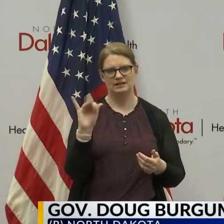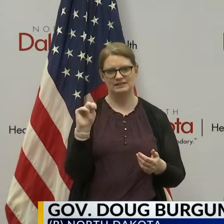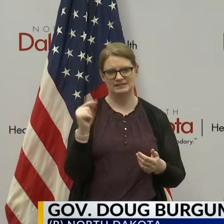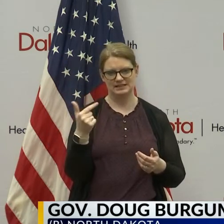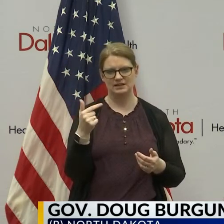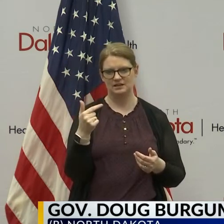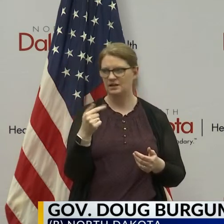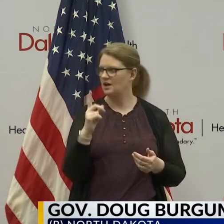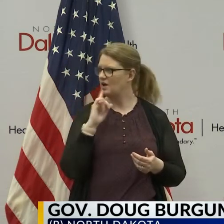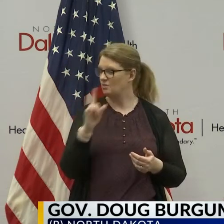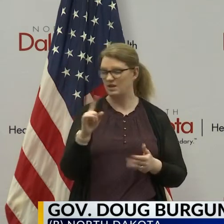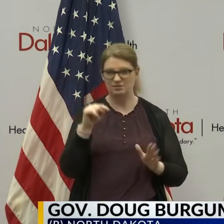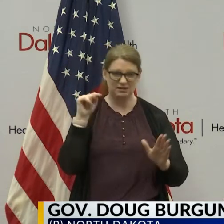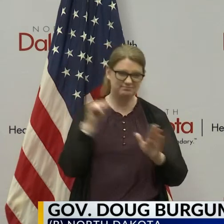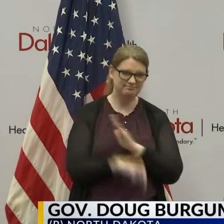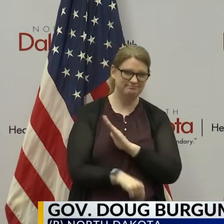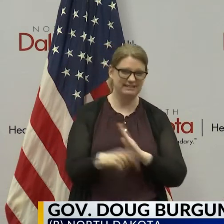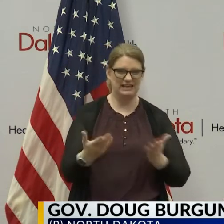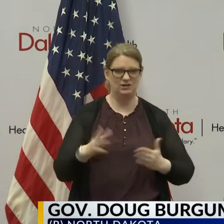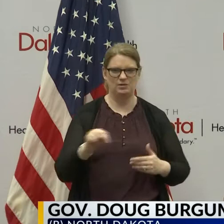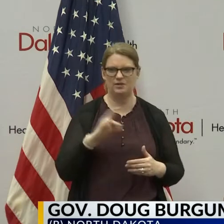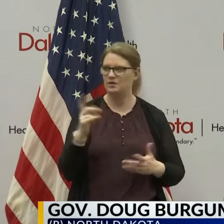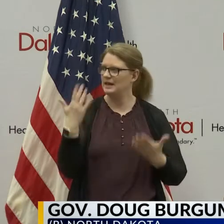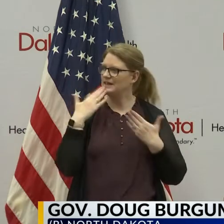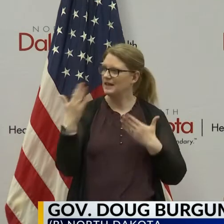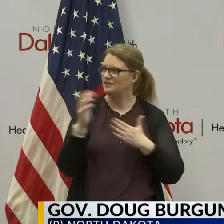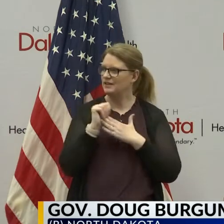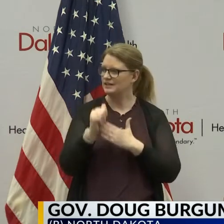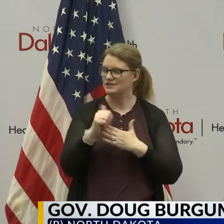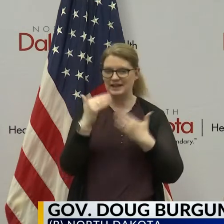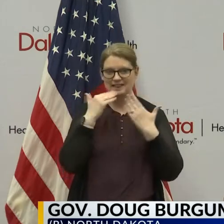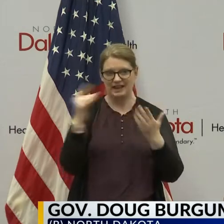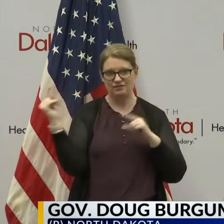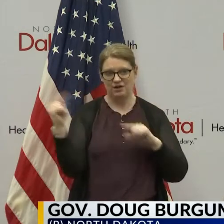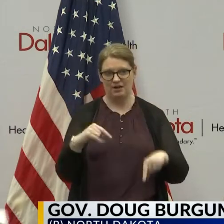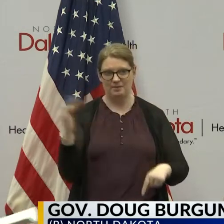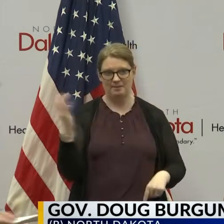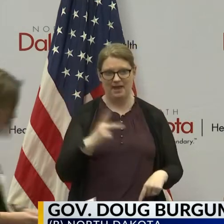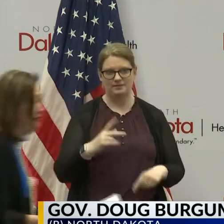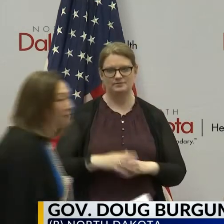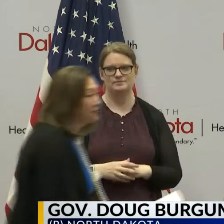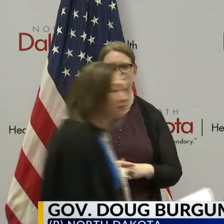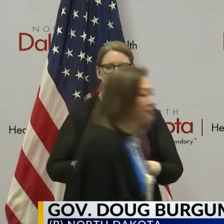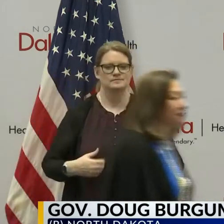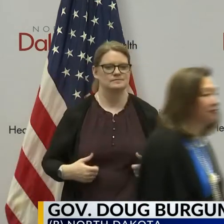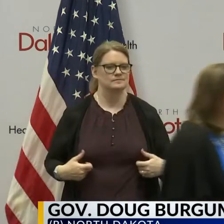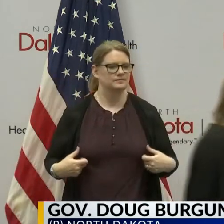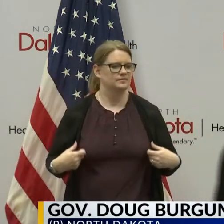SPREAD OF ANY PANDEMIC I AM INVITING TUBBY TO JOIN ME AGAIN ABOUT CONTACT RACING AND HOW WE